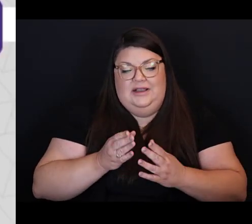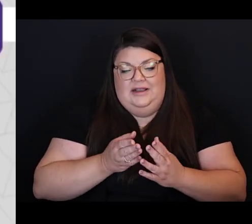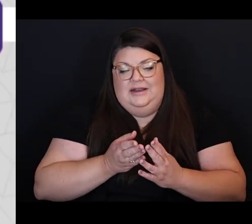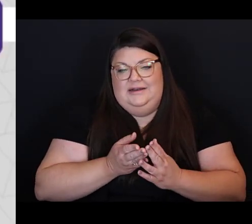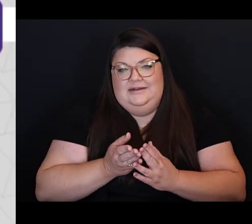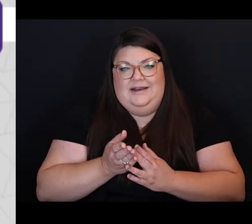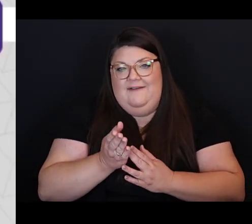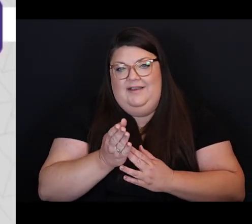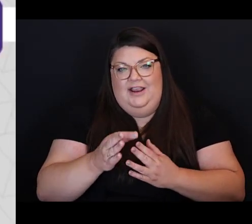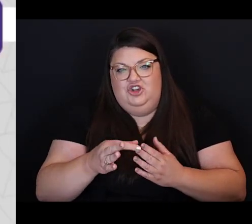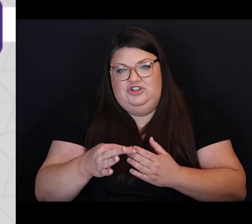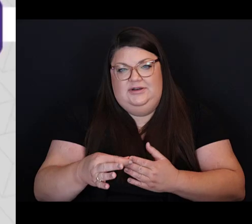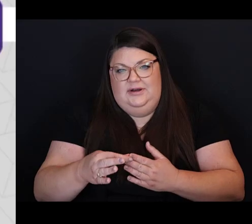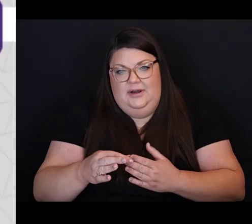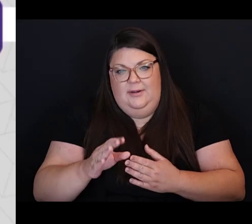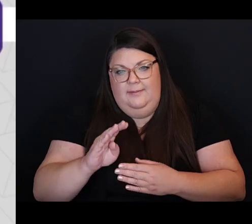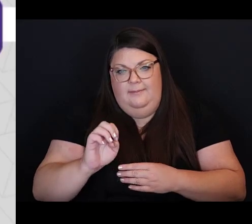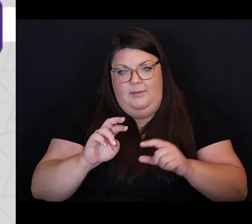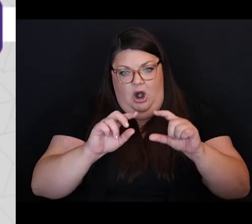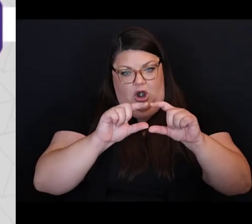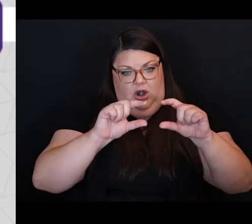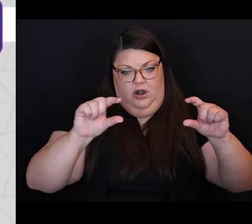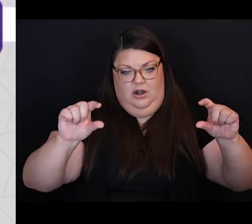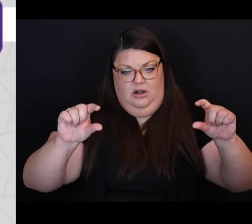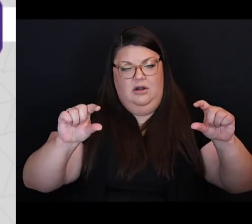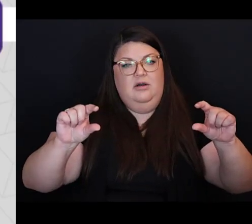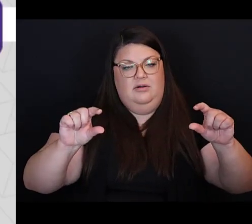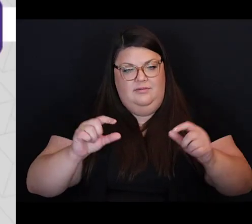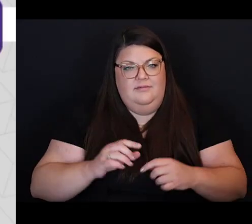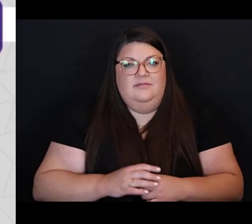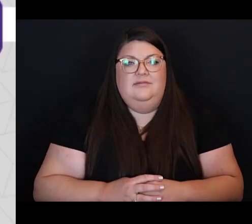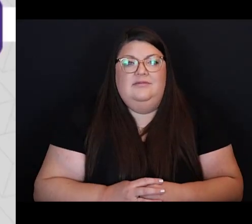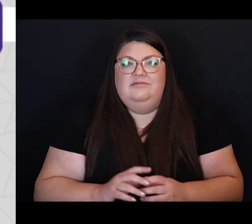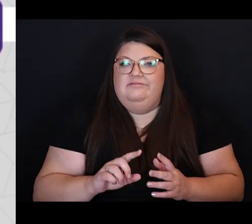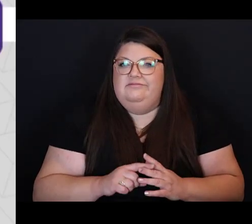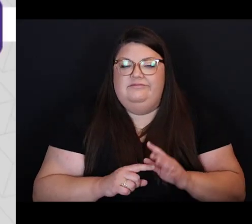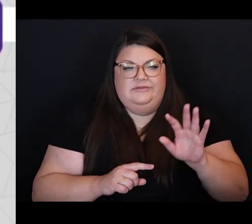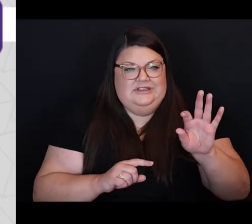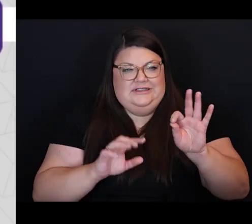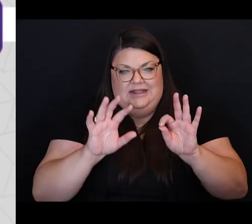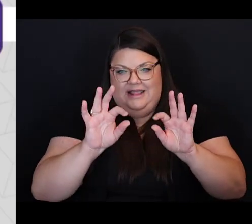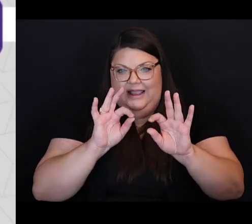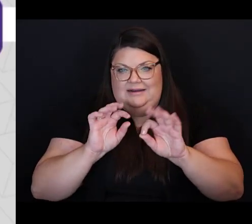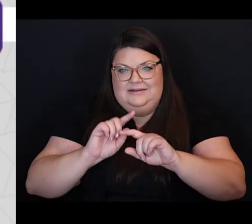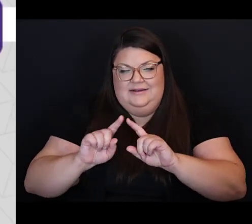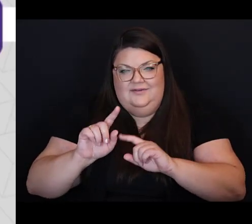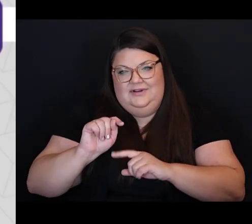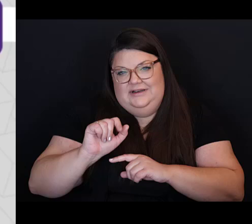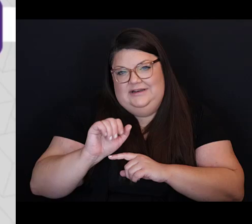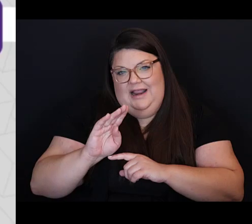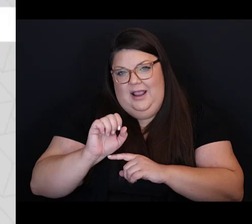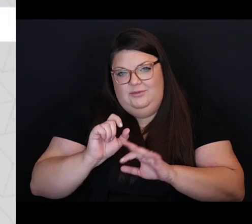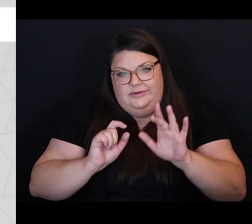navigation bar at the top of the web page and then you can start to select different tabs and you can